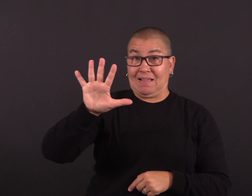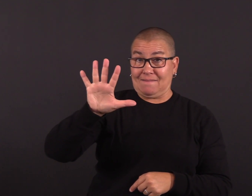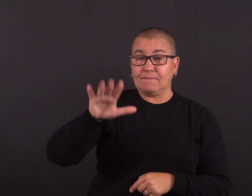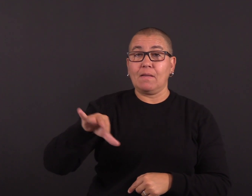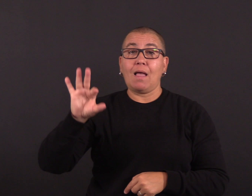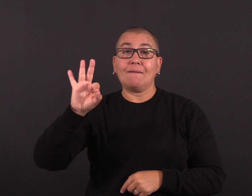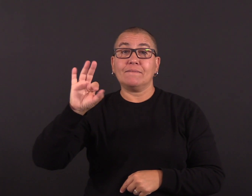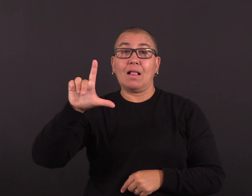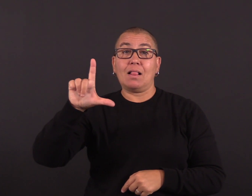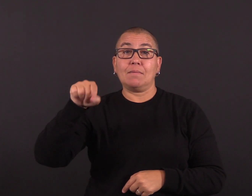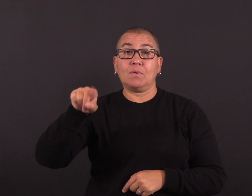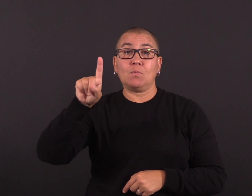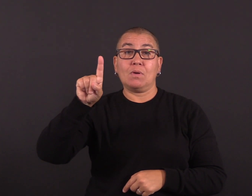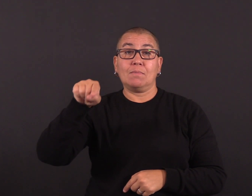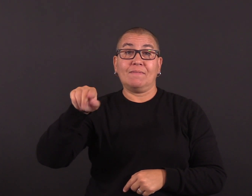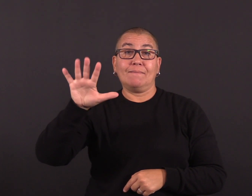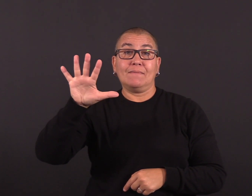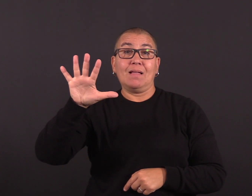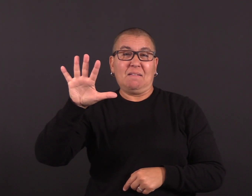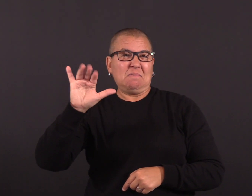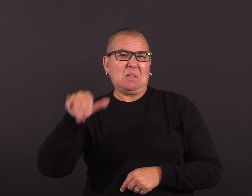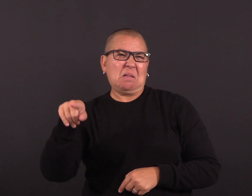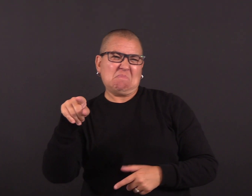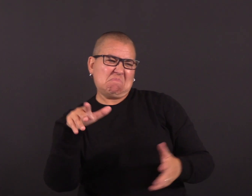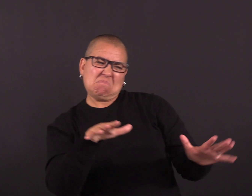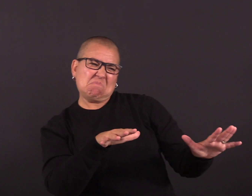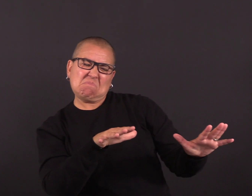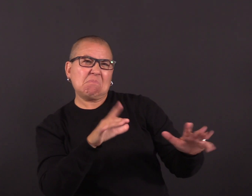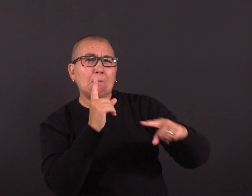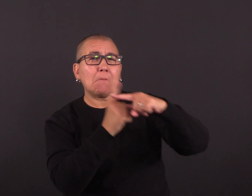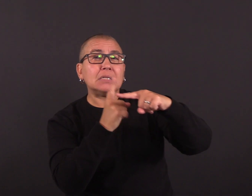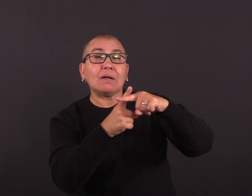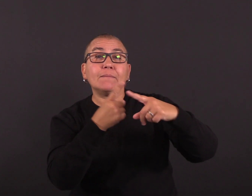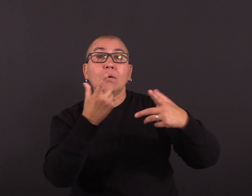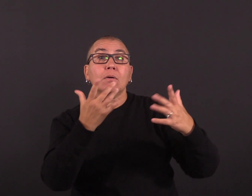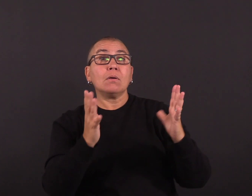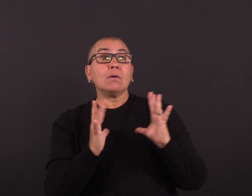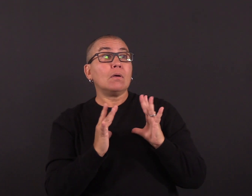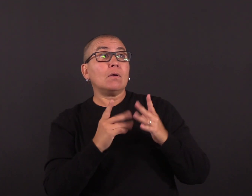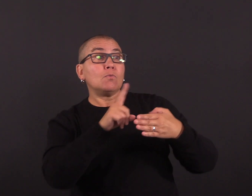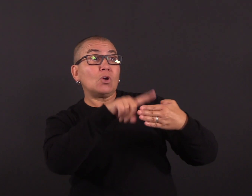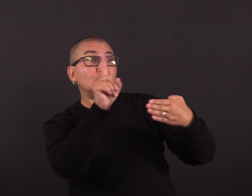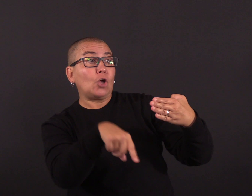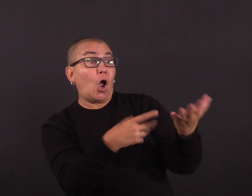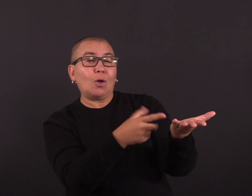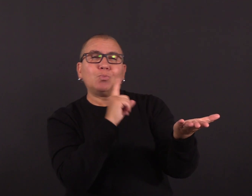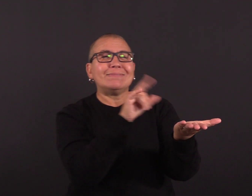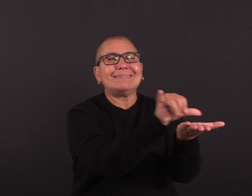Do COVID tests work for new COVID variants? They seem to work, although that may change